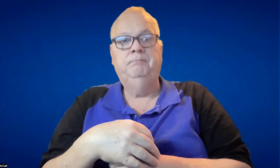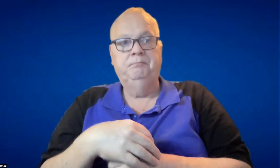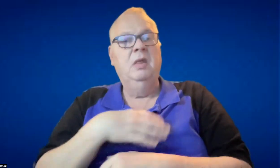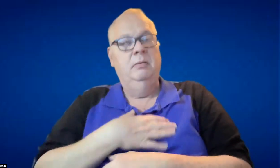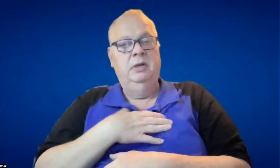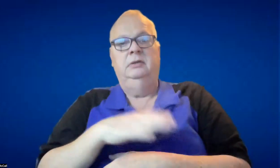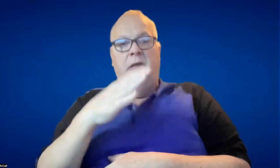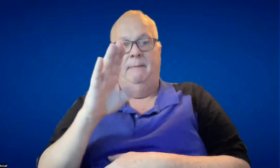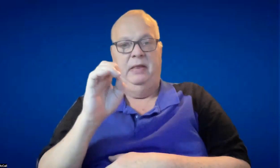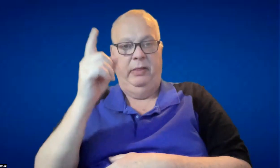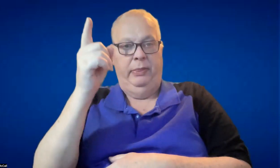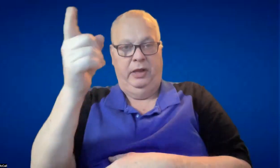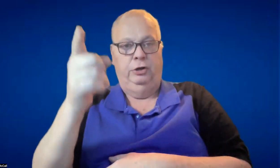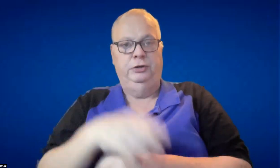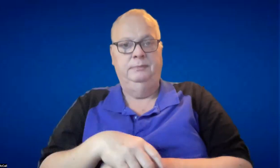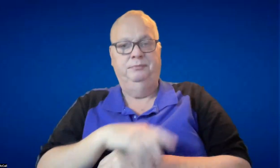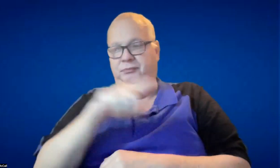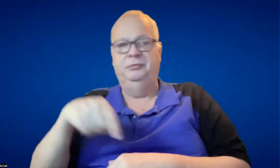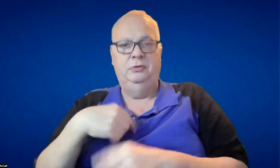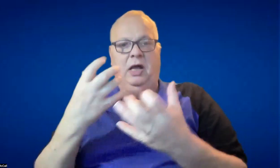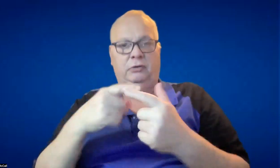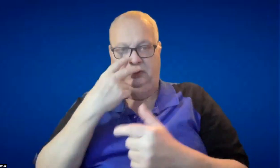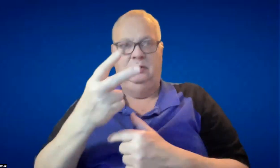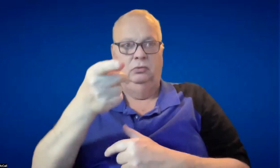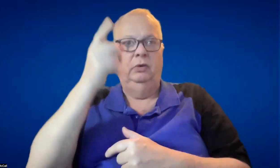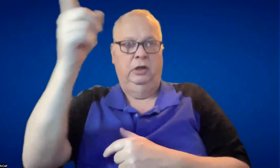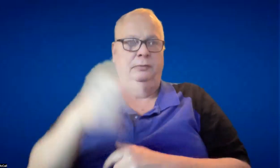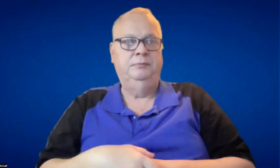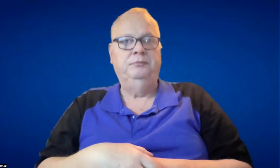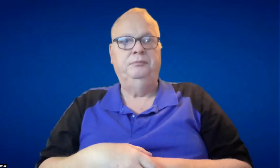We hope to see you there!